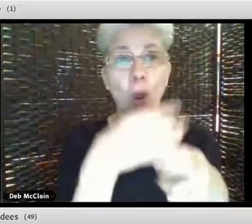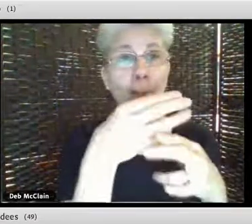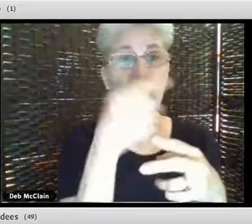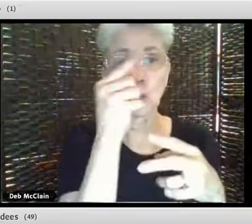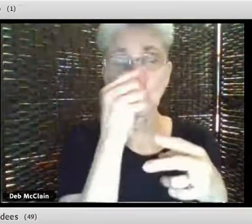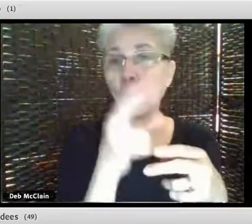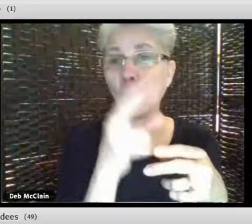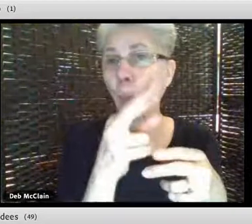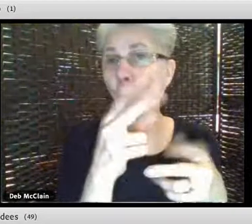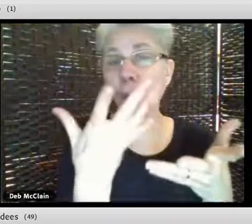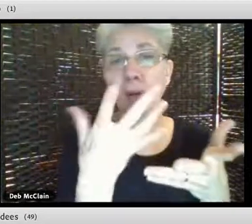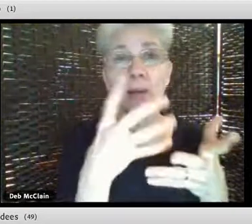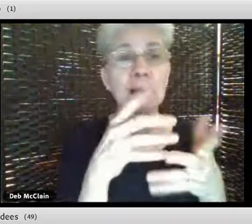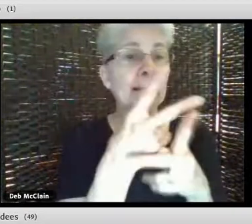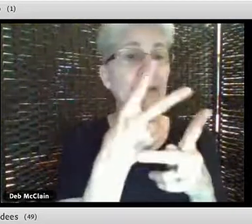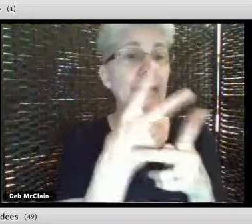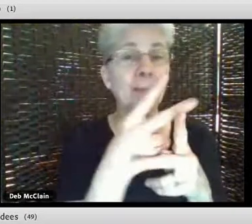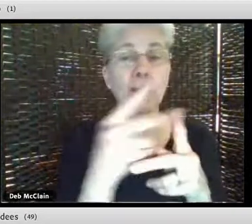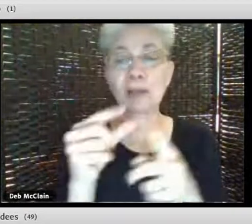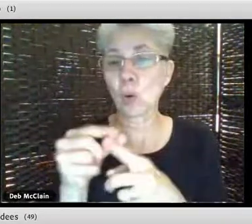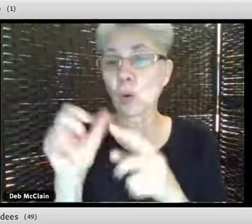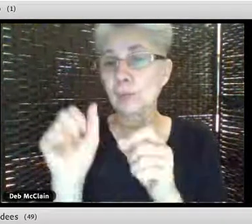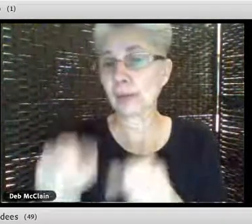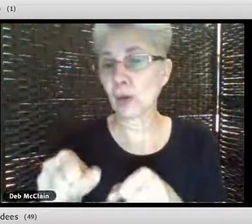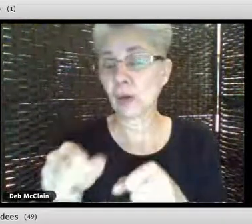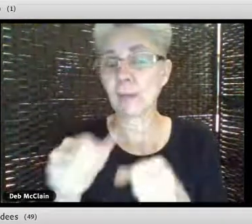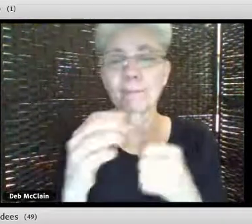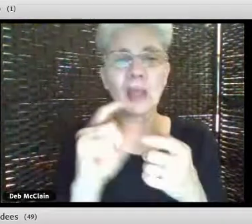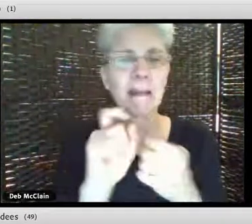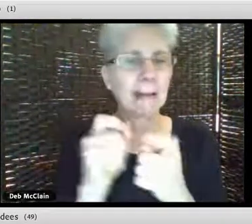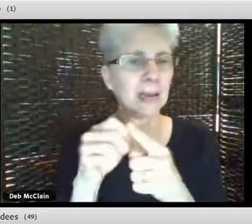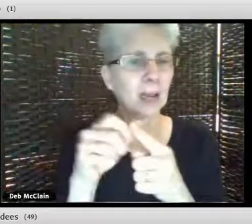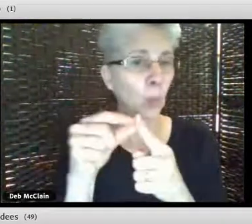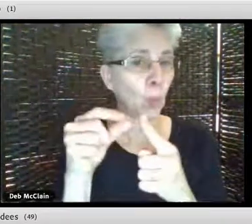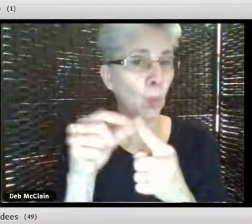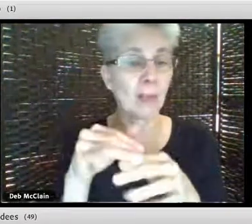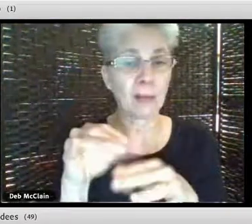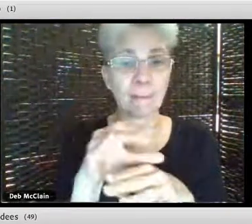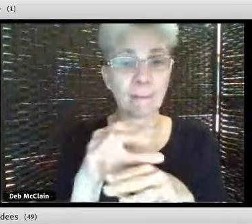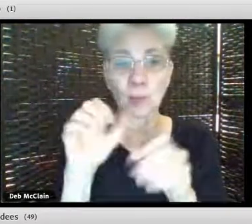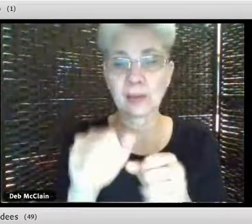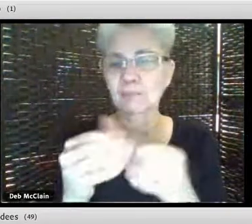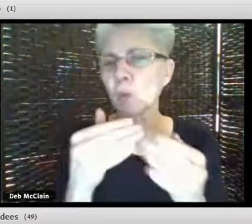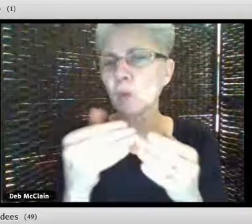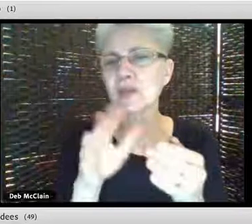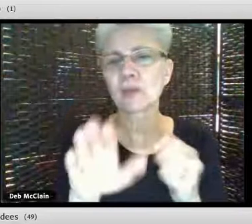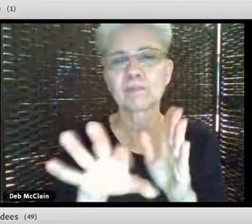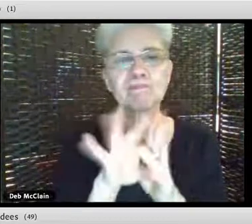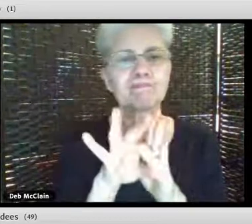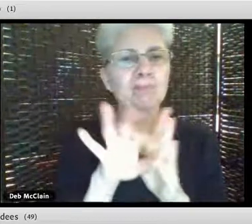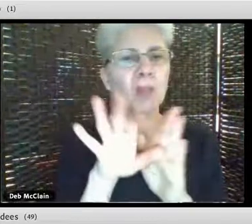or you could completely keep it as Word, and you can edit it in Word on your computer, so, you know, whatever works for you.